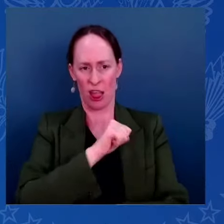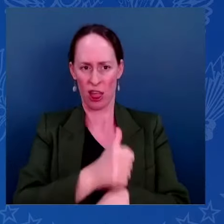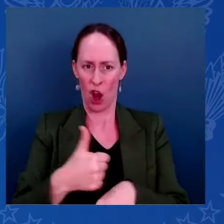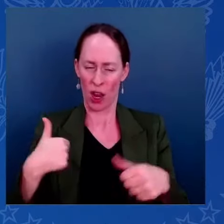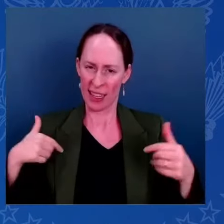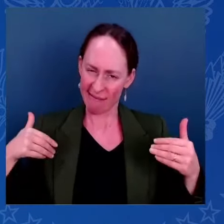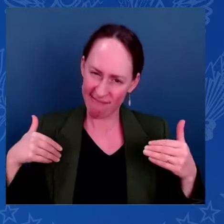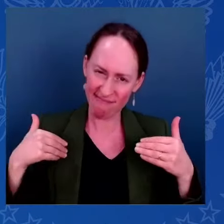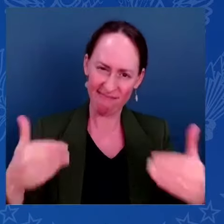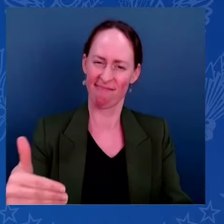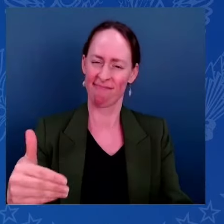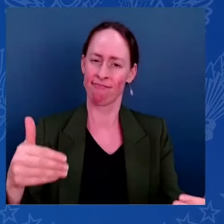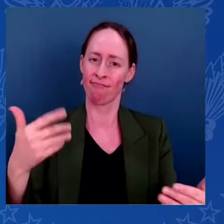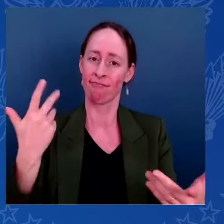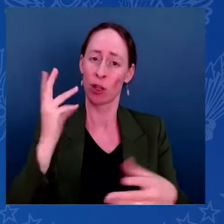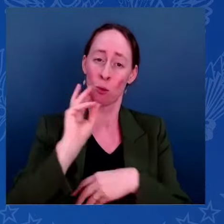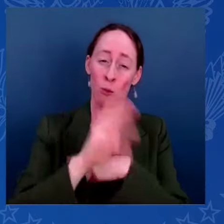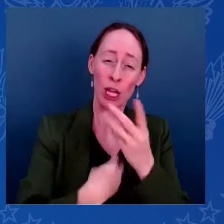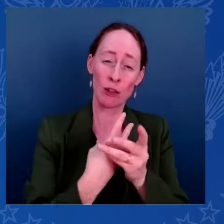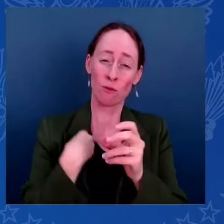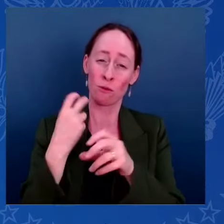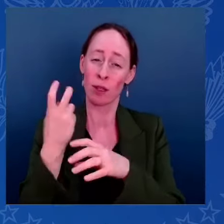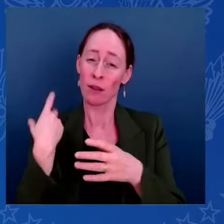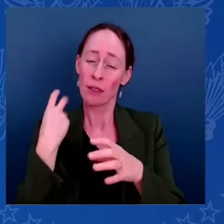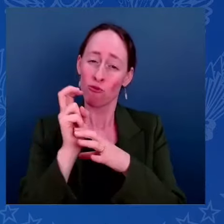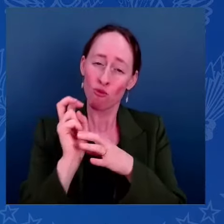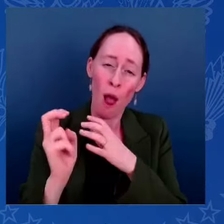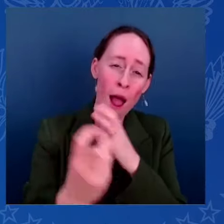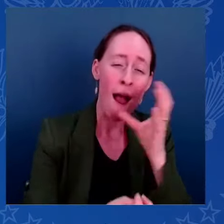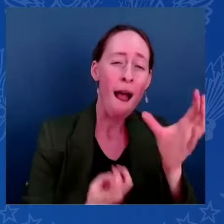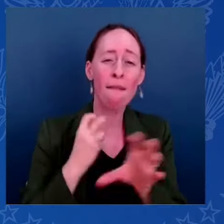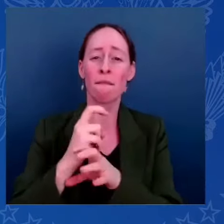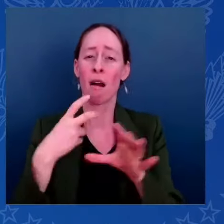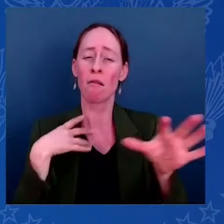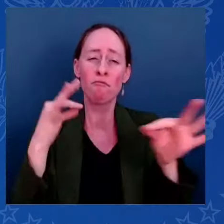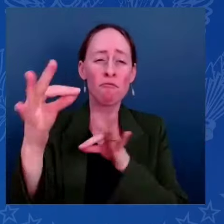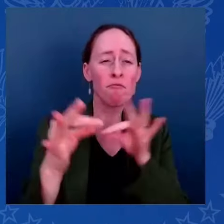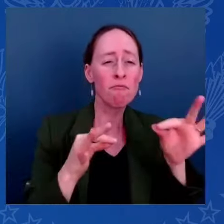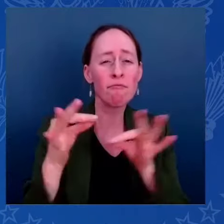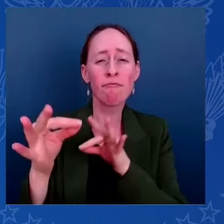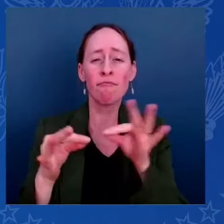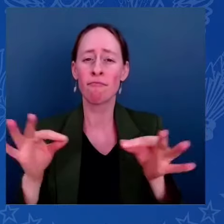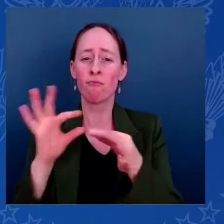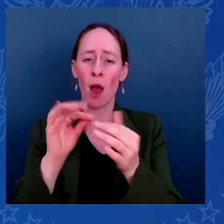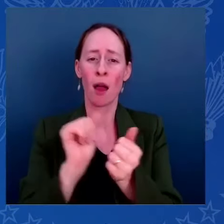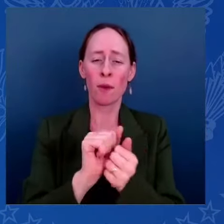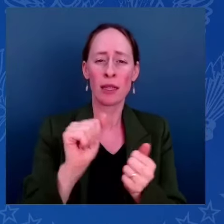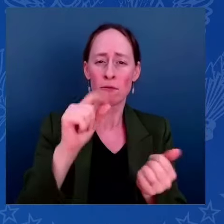in the world from Australia to Ireland, visiting the world's top cancer institutes. In fact, Jill and I came to New Orleans